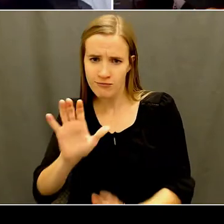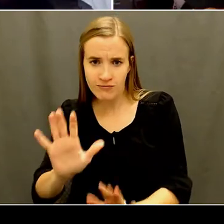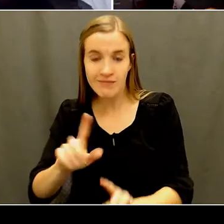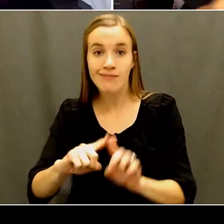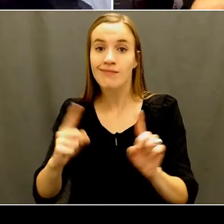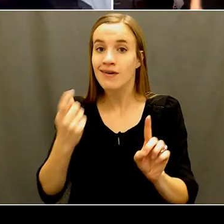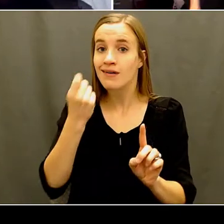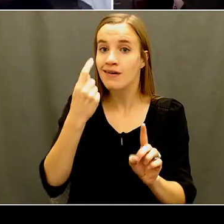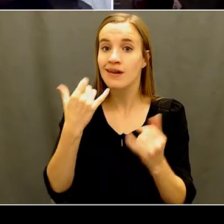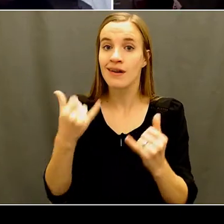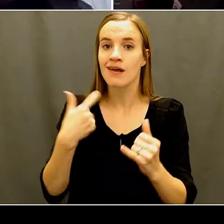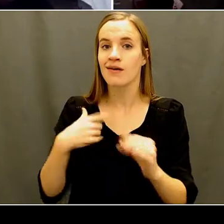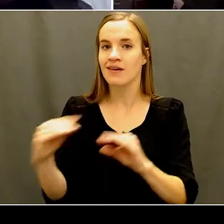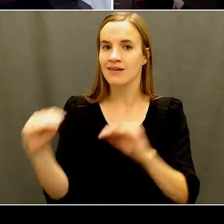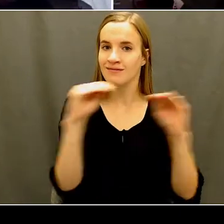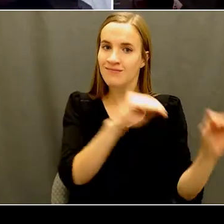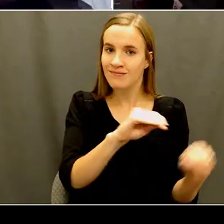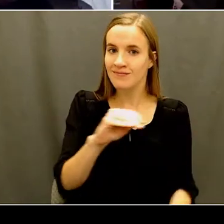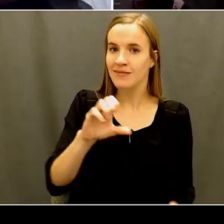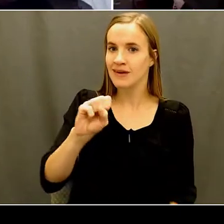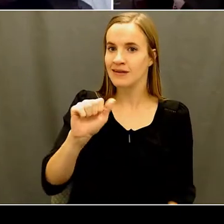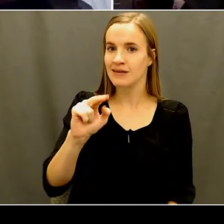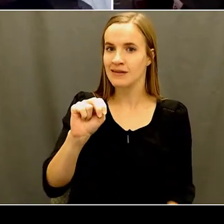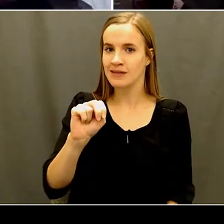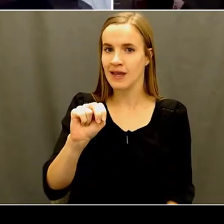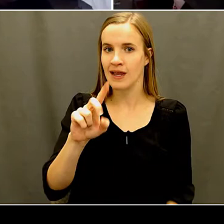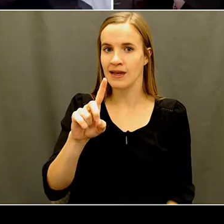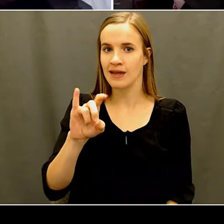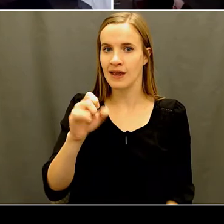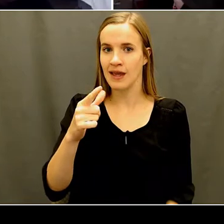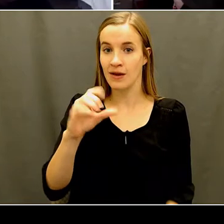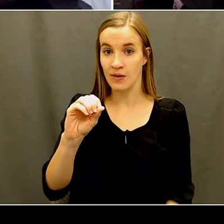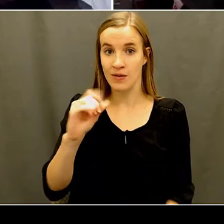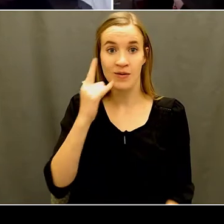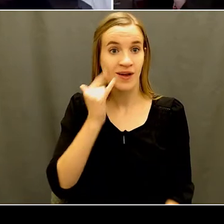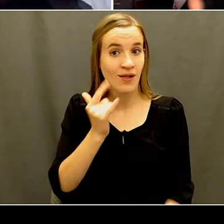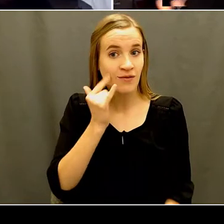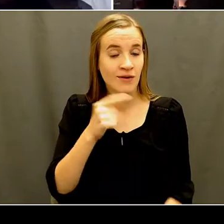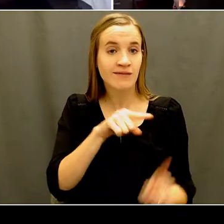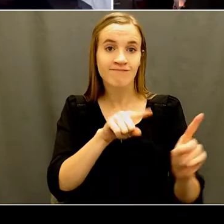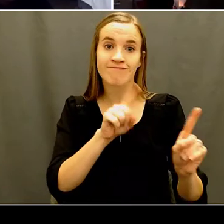now, as a rising third year majoring in sociology. Just very excited and